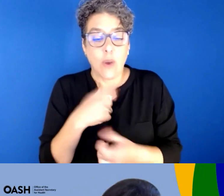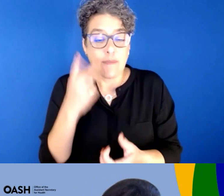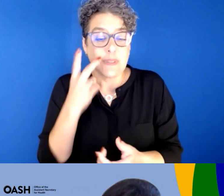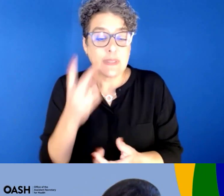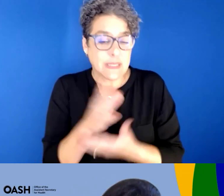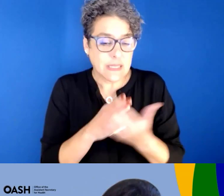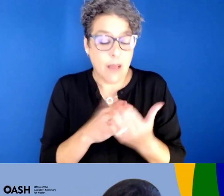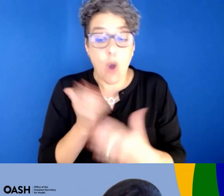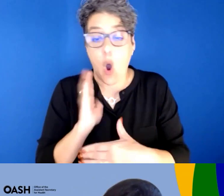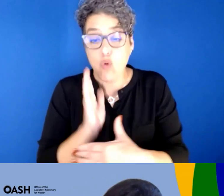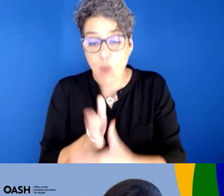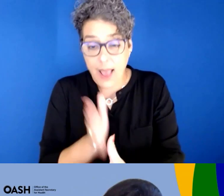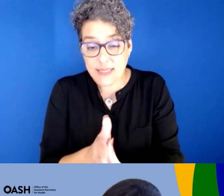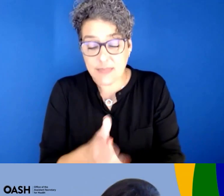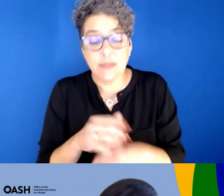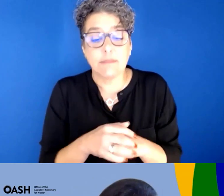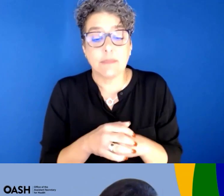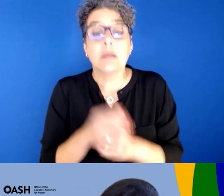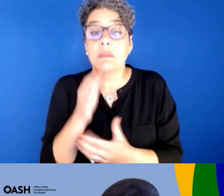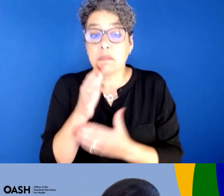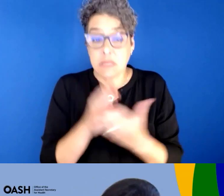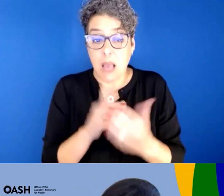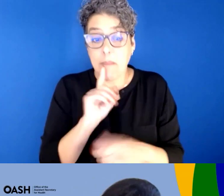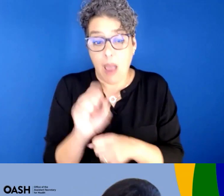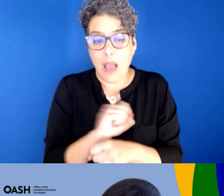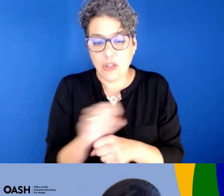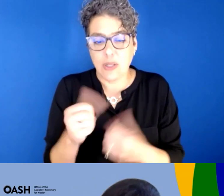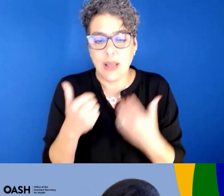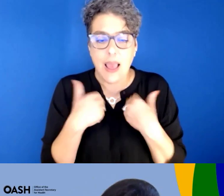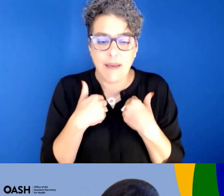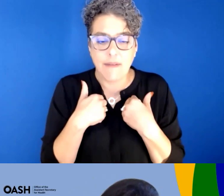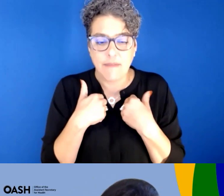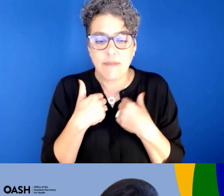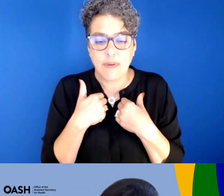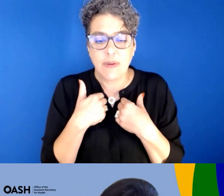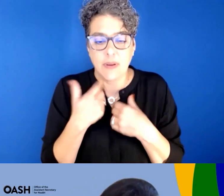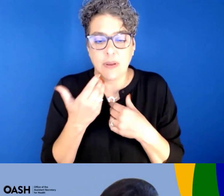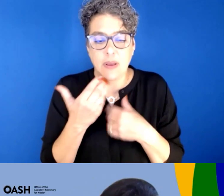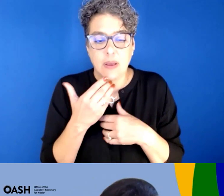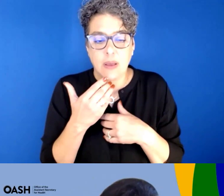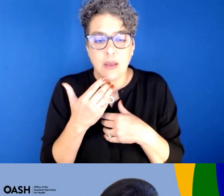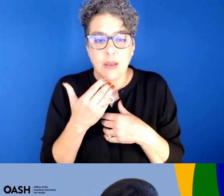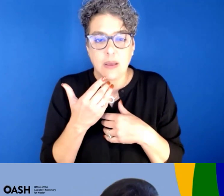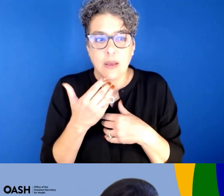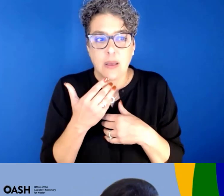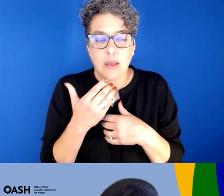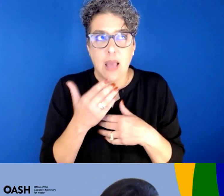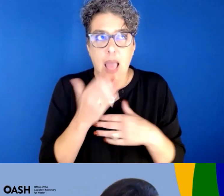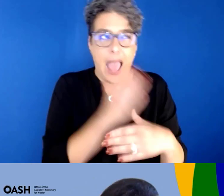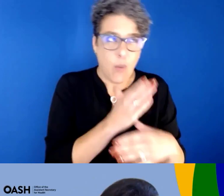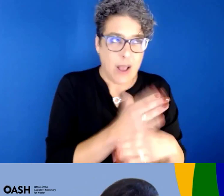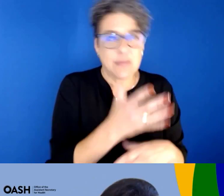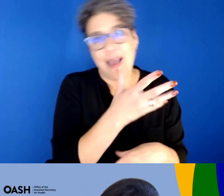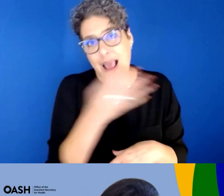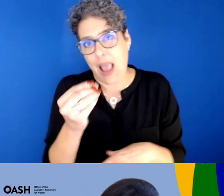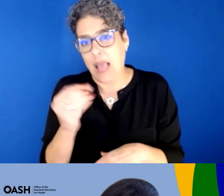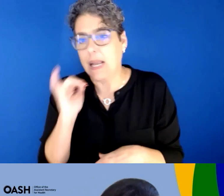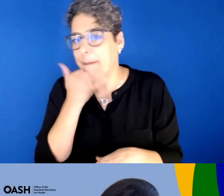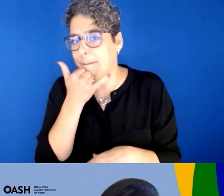And some of these actually have a bit of both, so we have the harassment part as well as the research misconduct part where you see there might be a PI